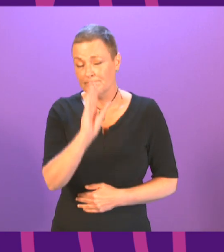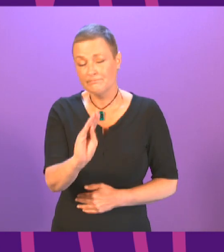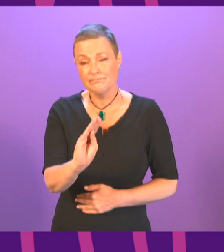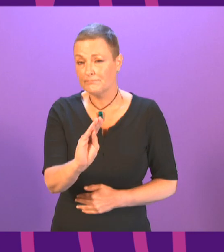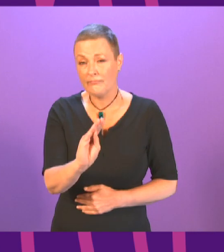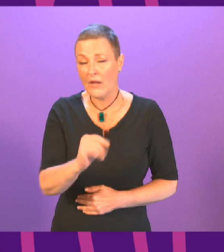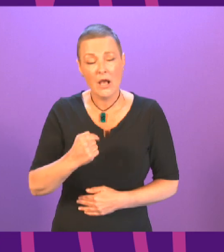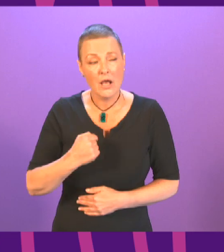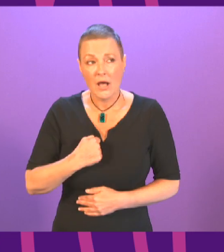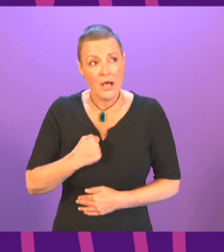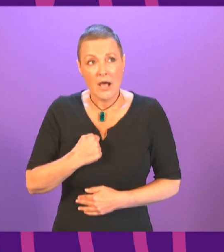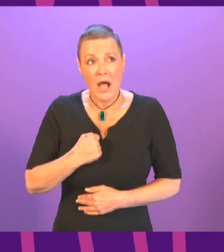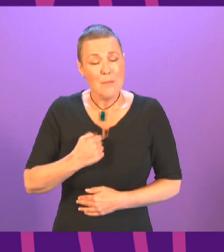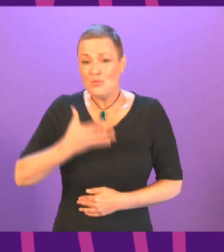hope that, whatever they think about the decisions that I take, people listening to me—not